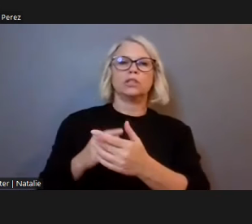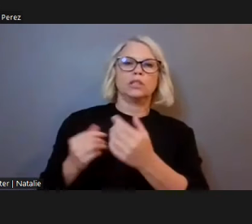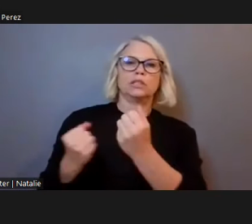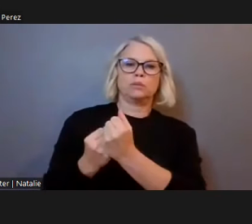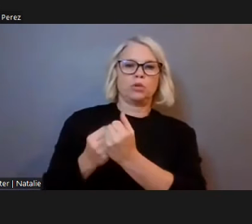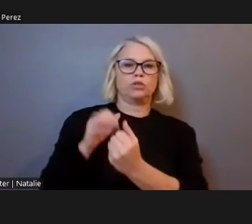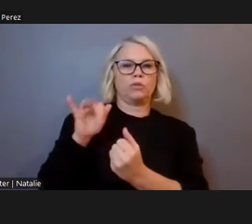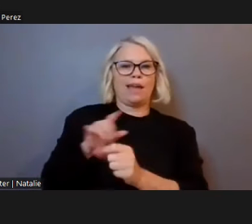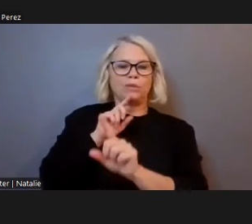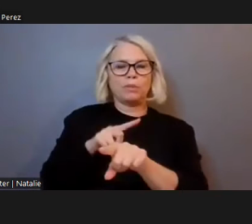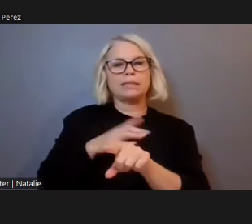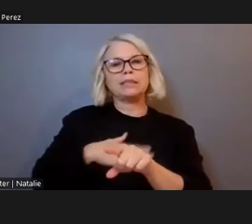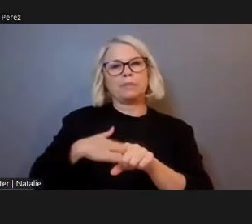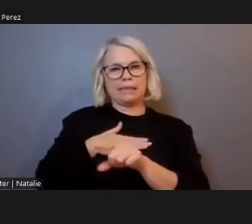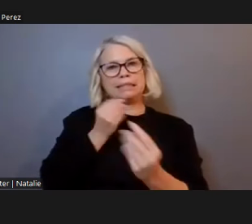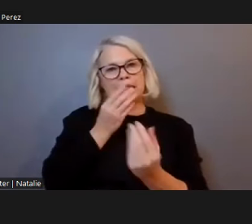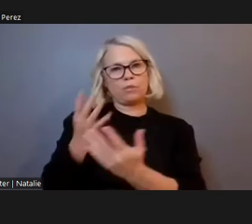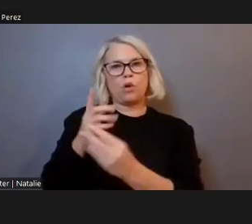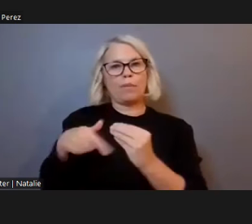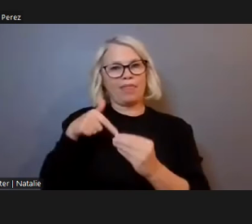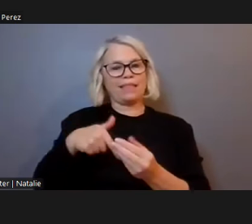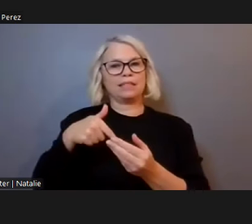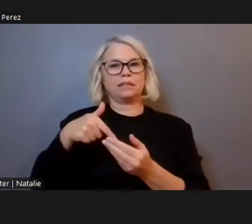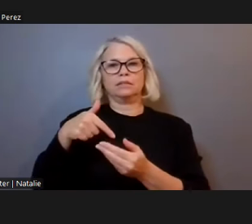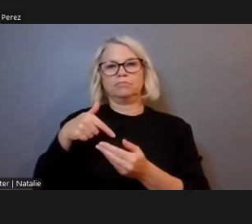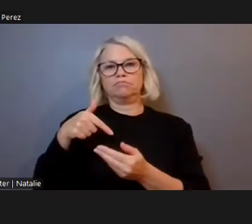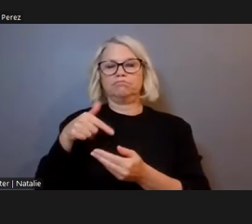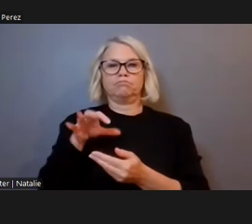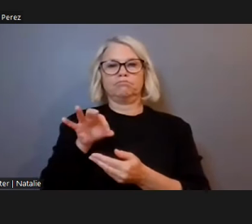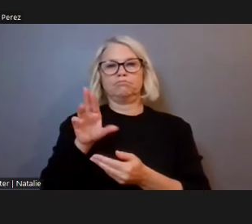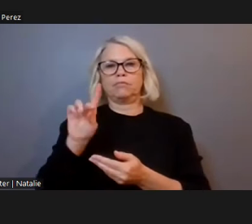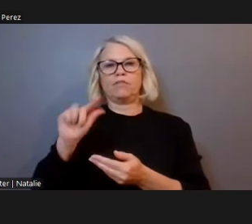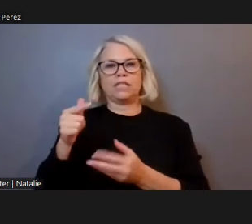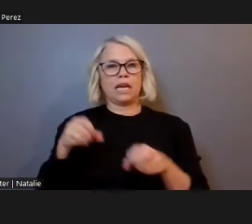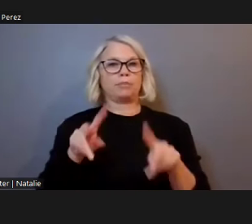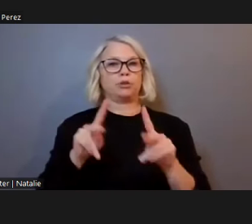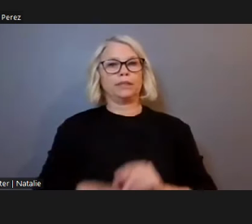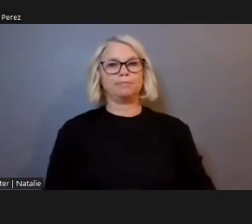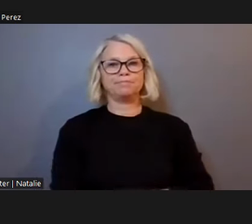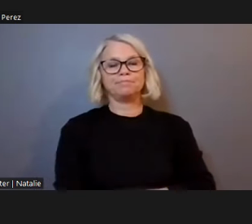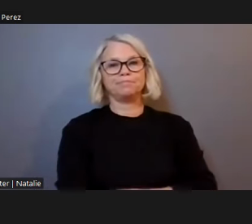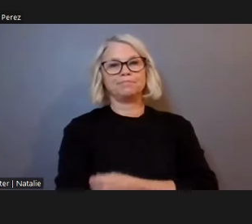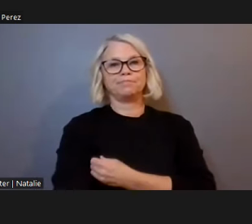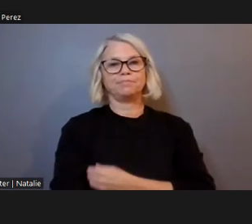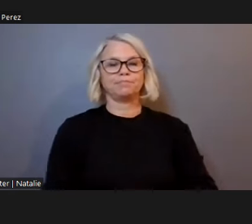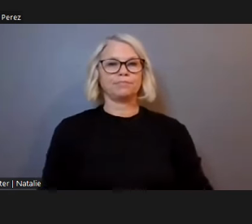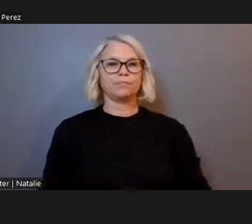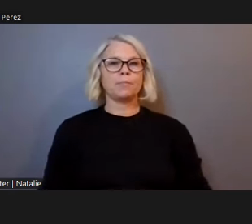response, so please do let them know about this opportunity. This is Gabby.